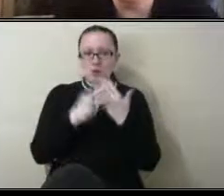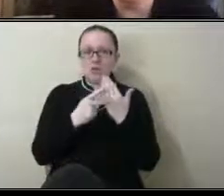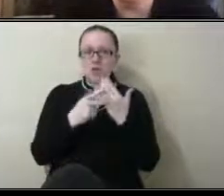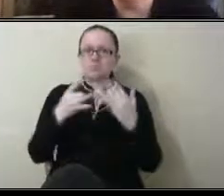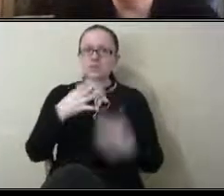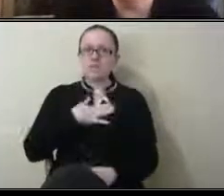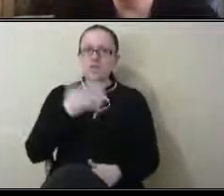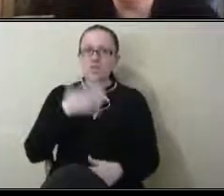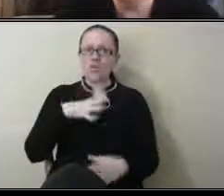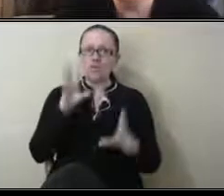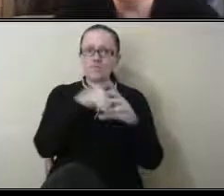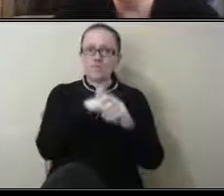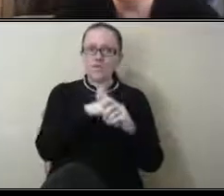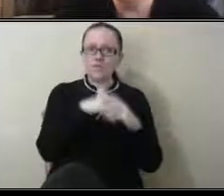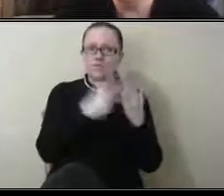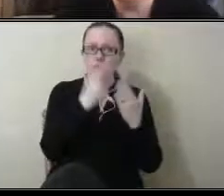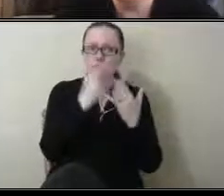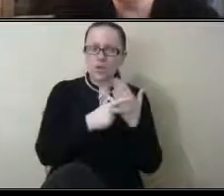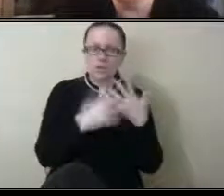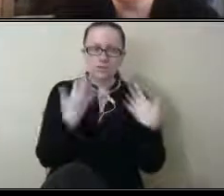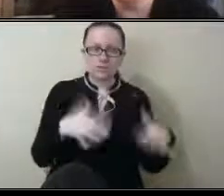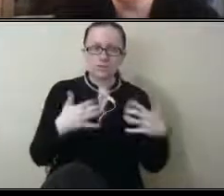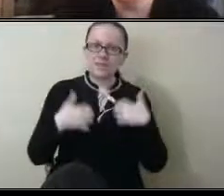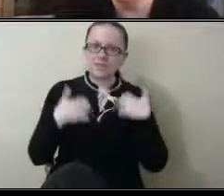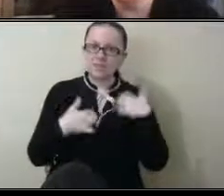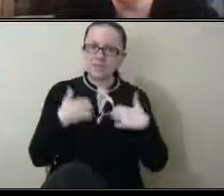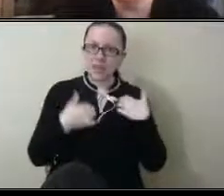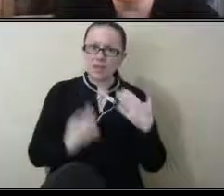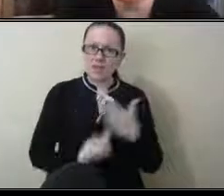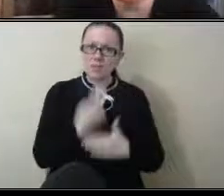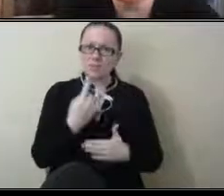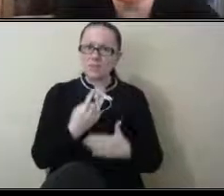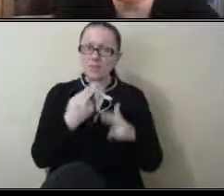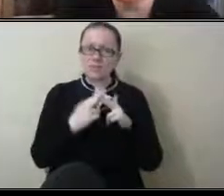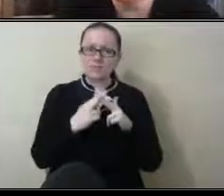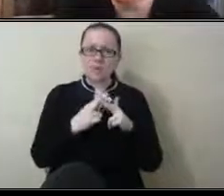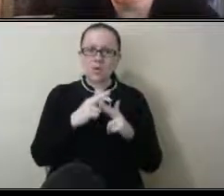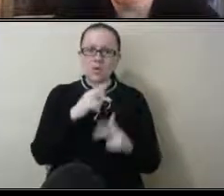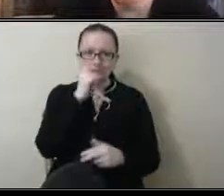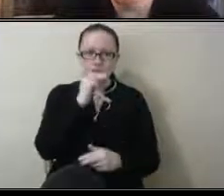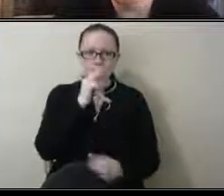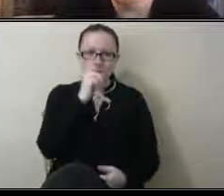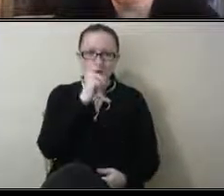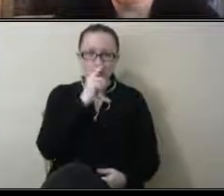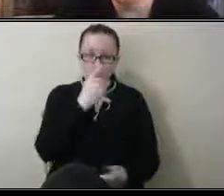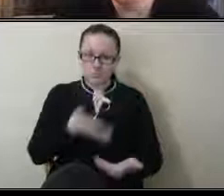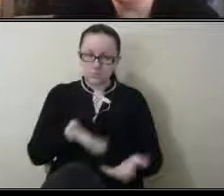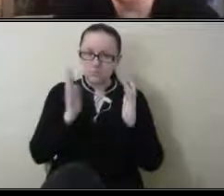this is a super exciting opportunity and i encourage you all to throw your hat in the ring